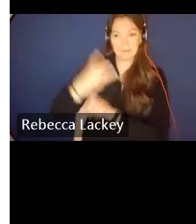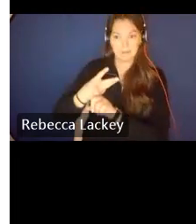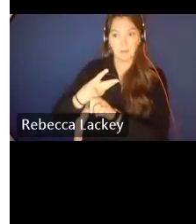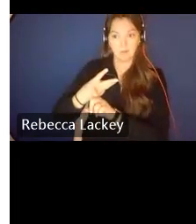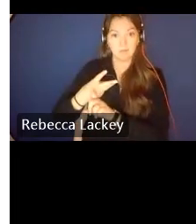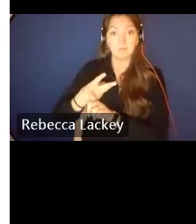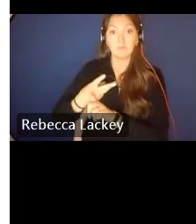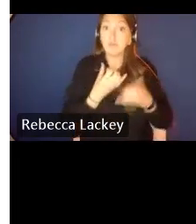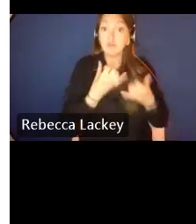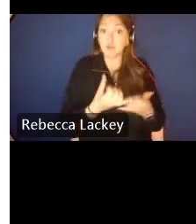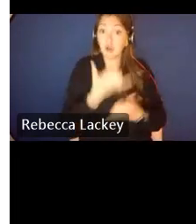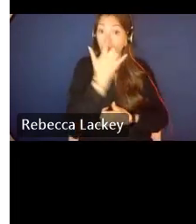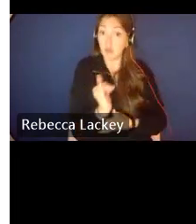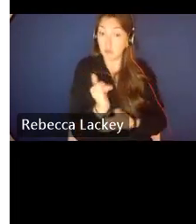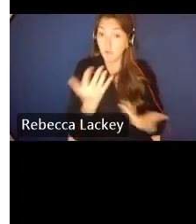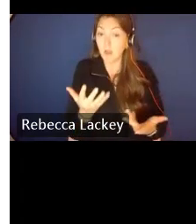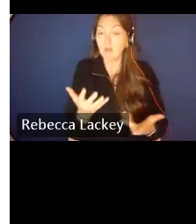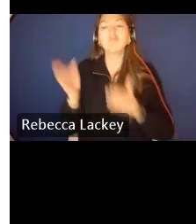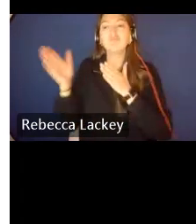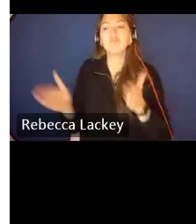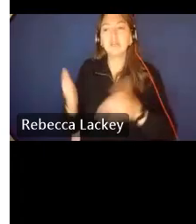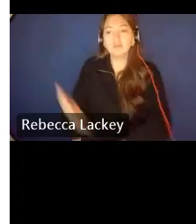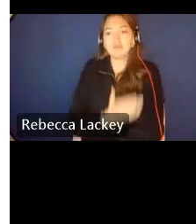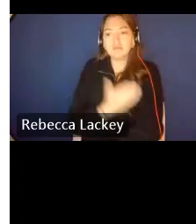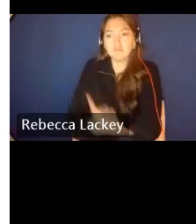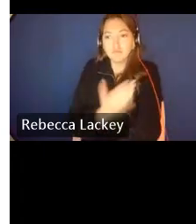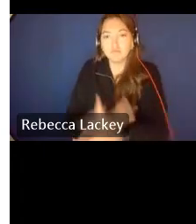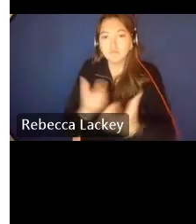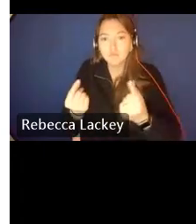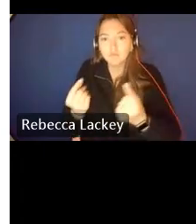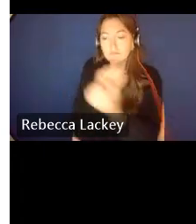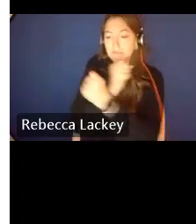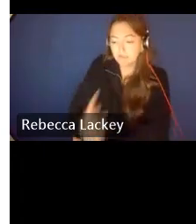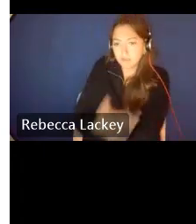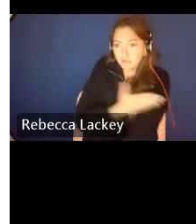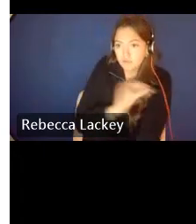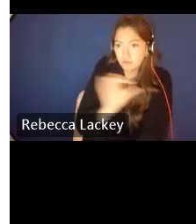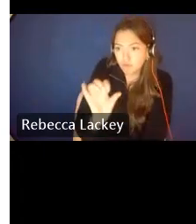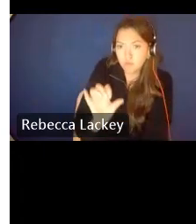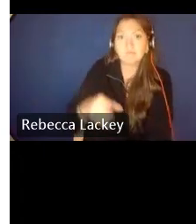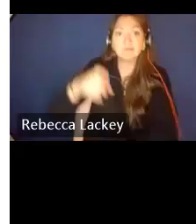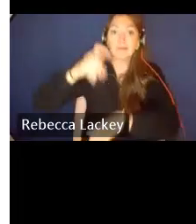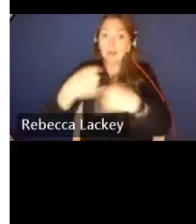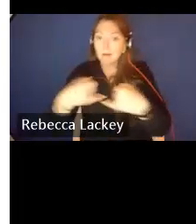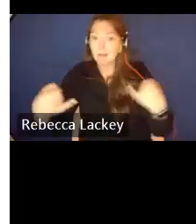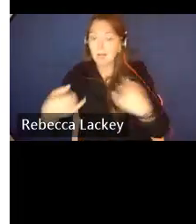the current status, the planned reconstruction and safety improvements, the timeline for replacement,